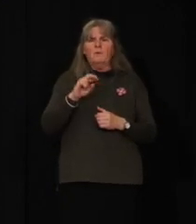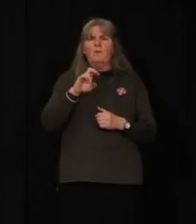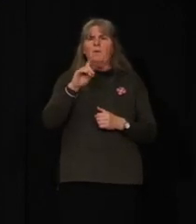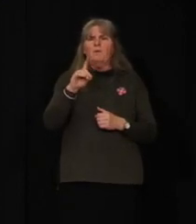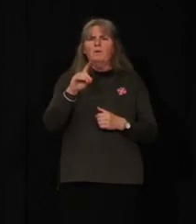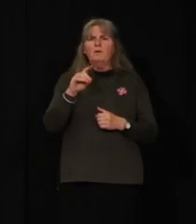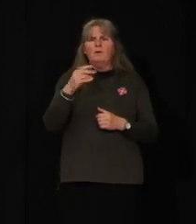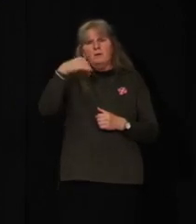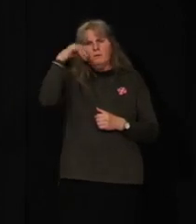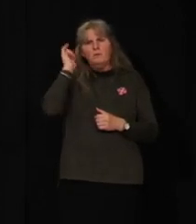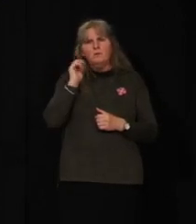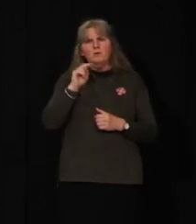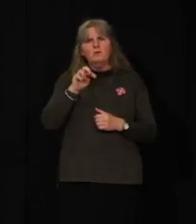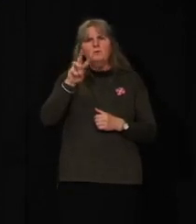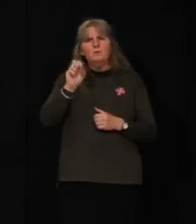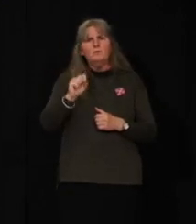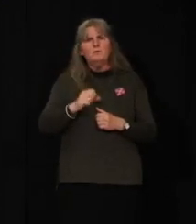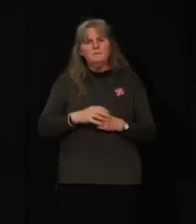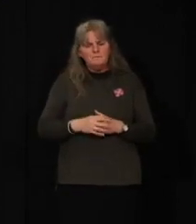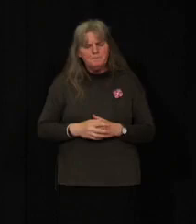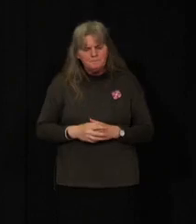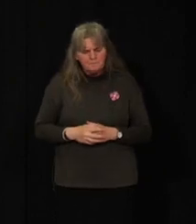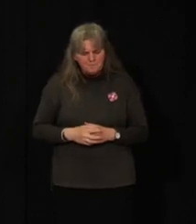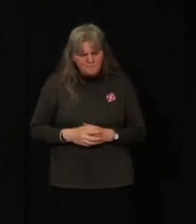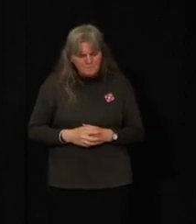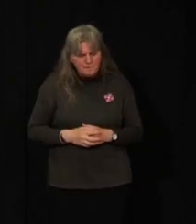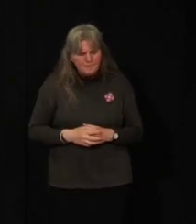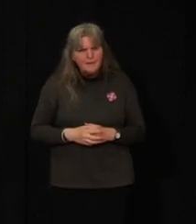UConn news.